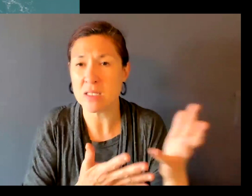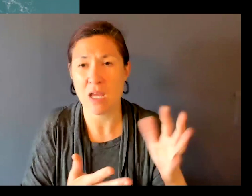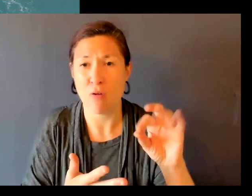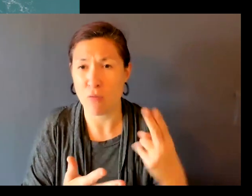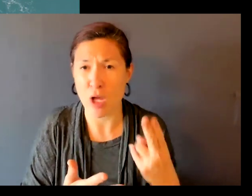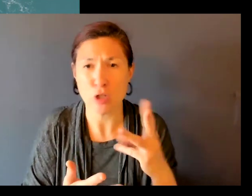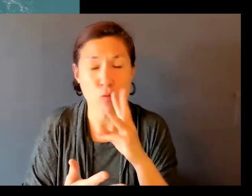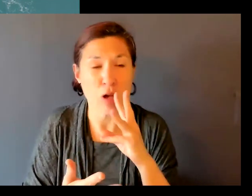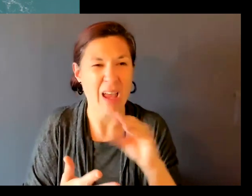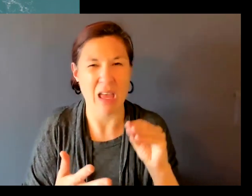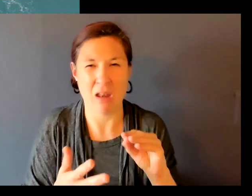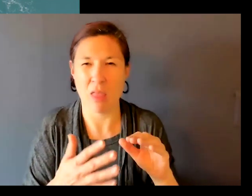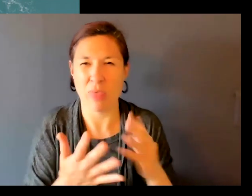Francis Mand. You should be able to unmute yourself. : Can you hear me now?